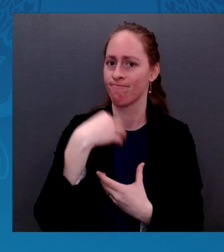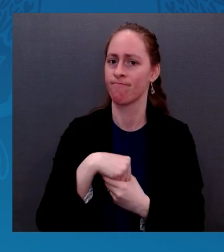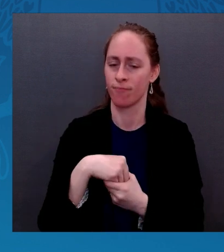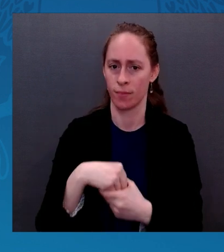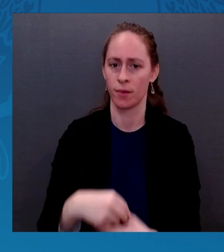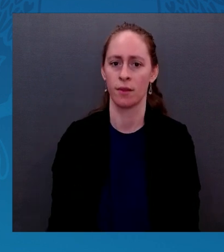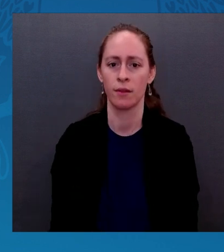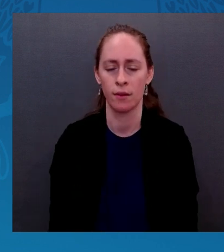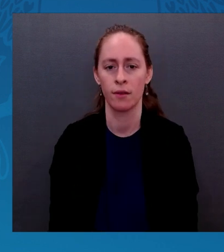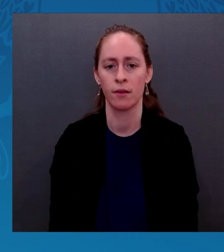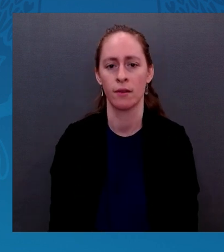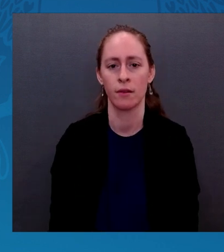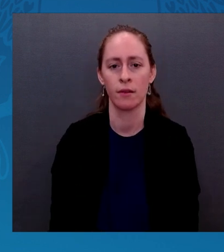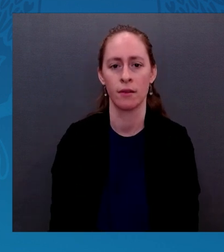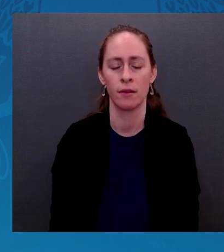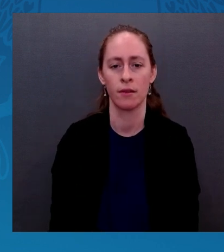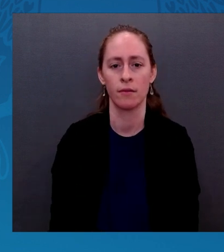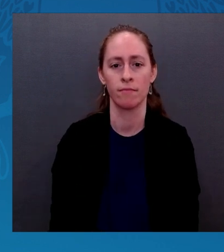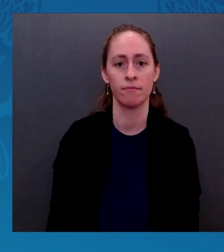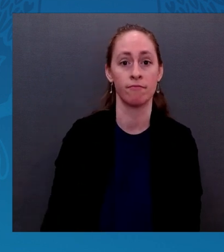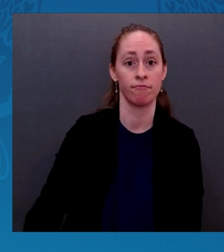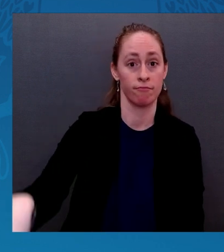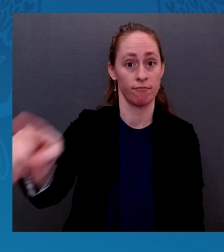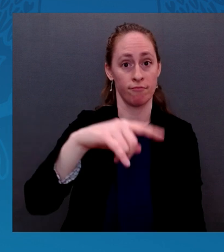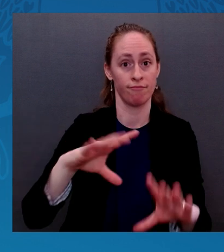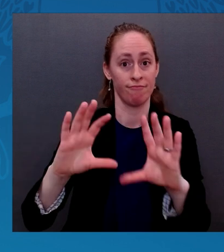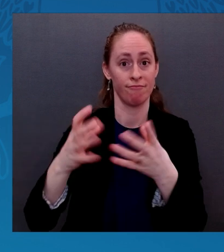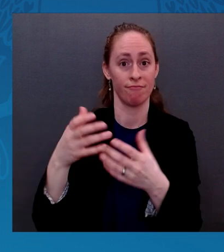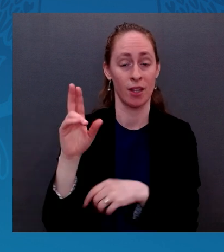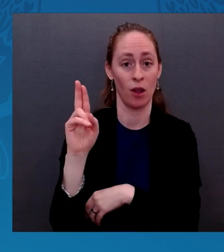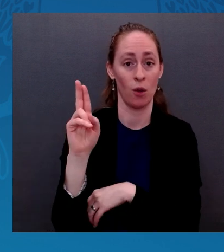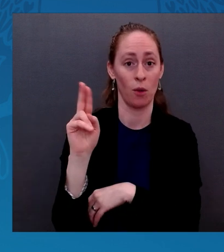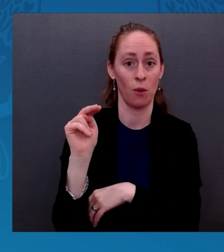the Biden-Harris led Pipe and Paint Action Plan in December.